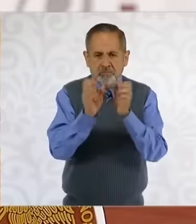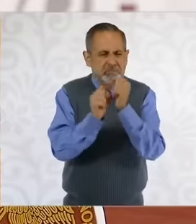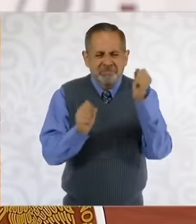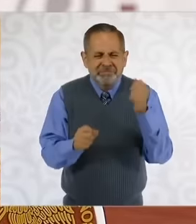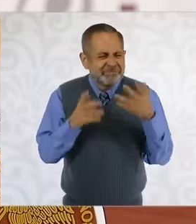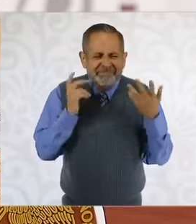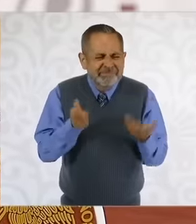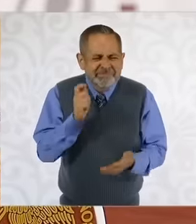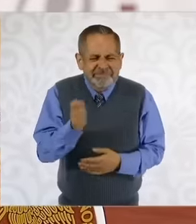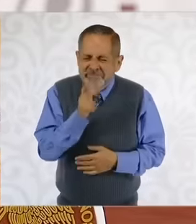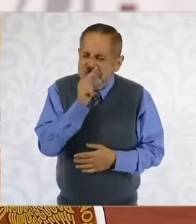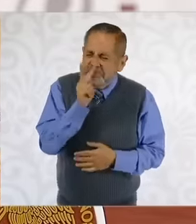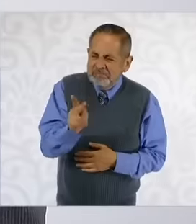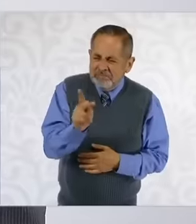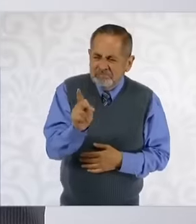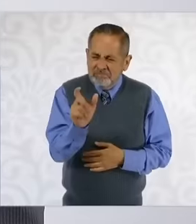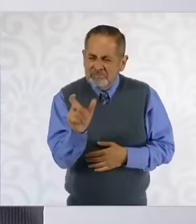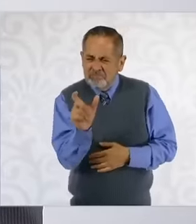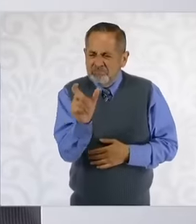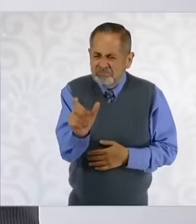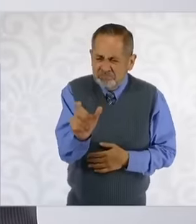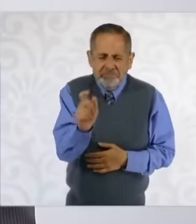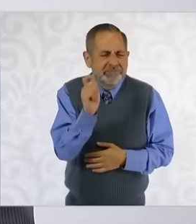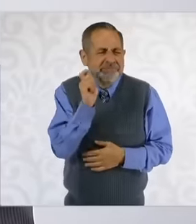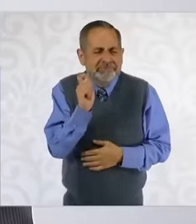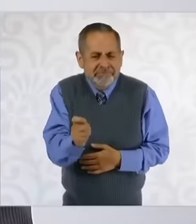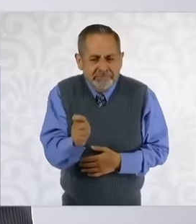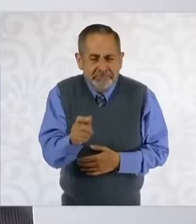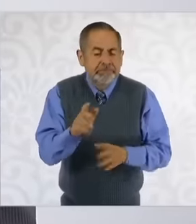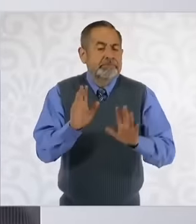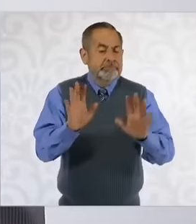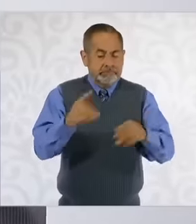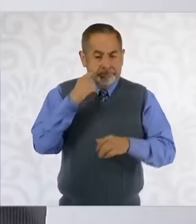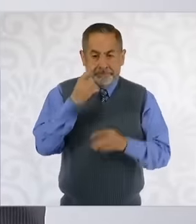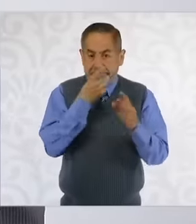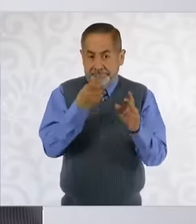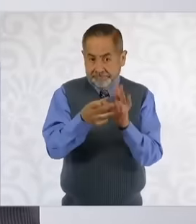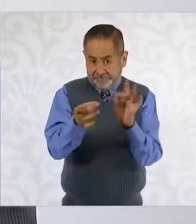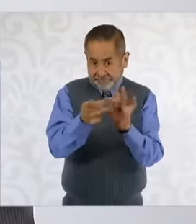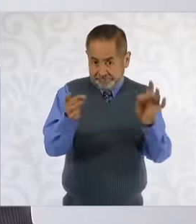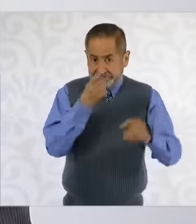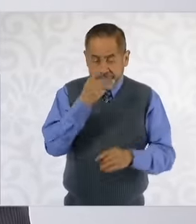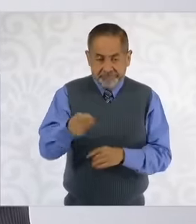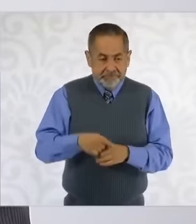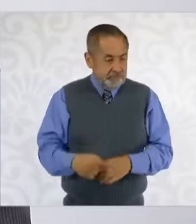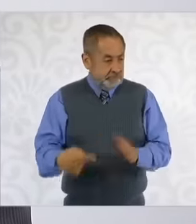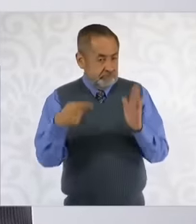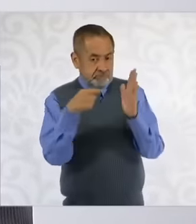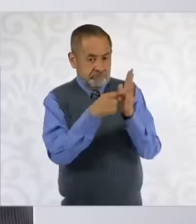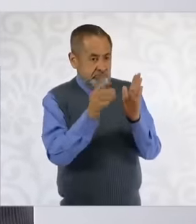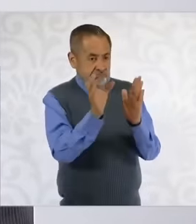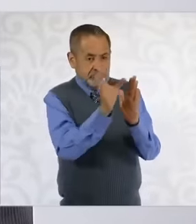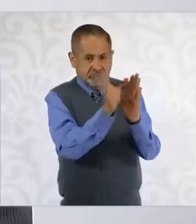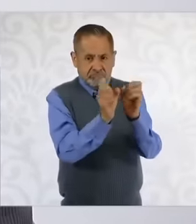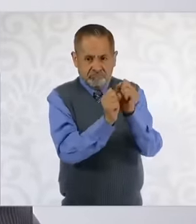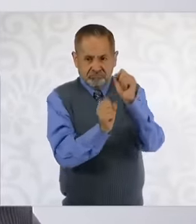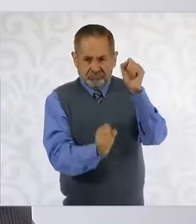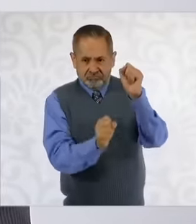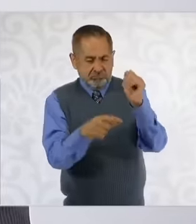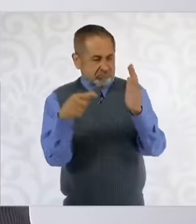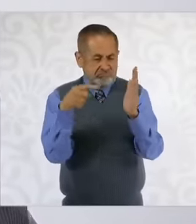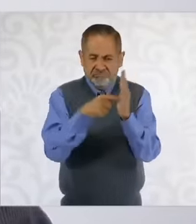constitutional supremacy mean? It means that the Constitution, the Magna Carta, is the founding text